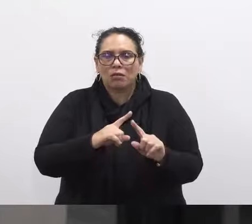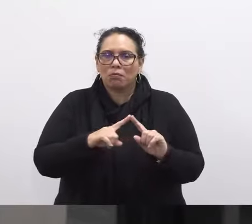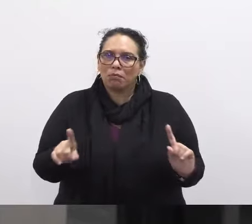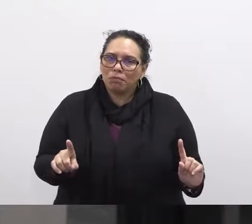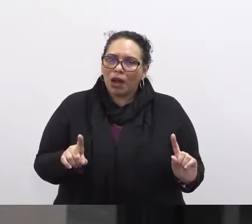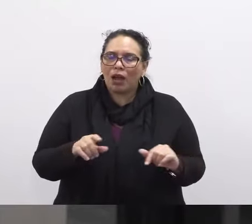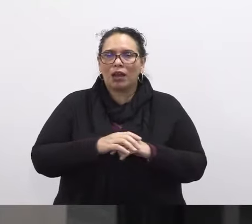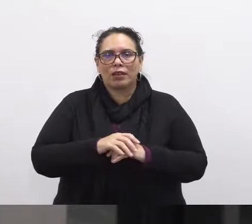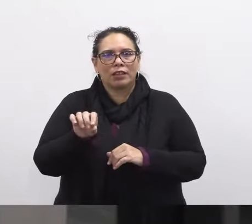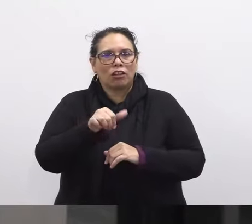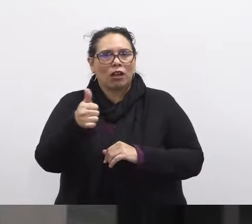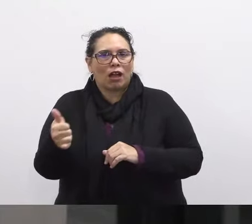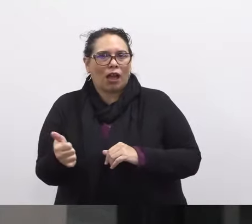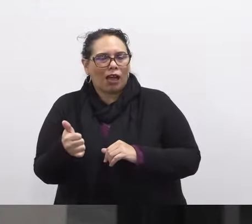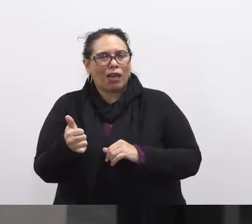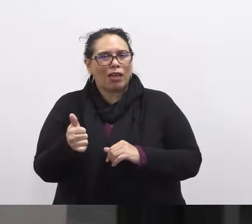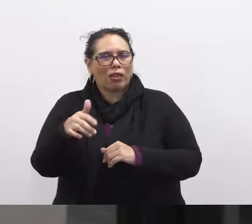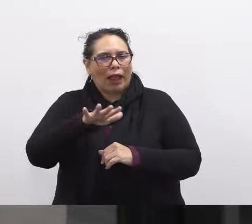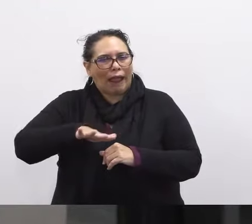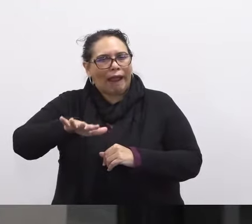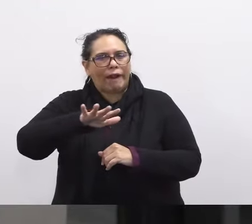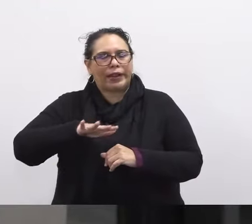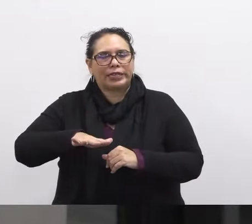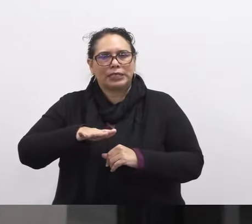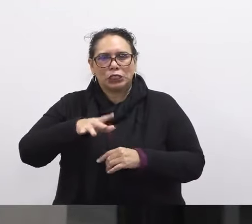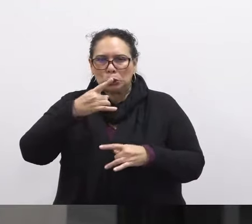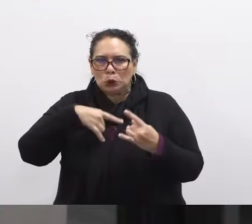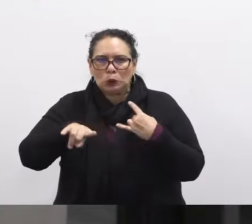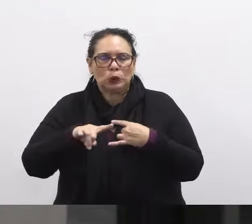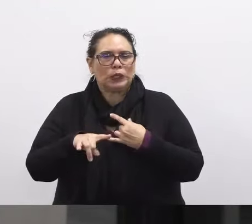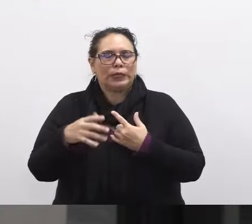that are trickier to decarbonize, like heating gas or transportation.